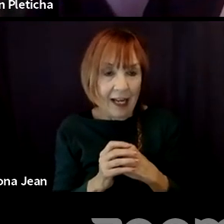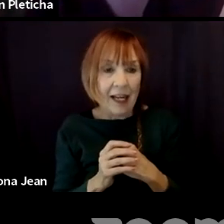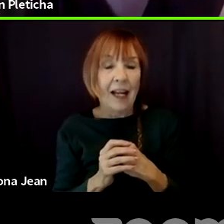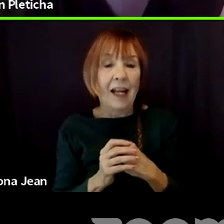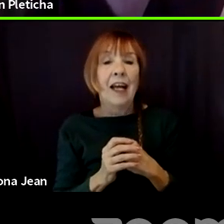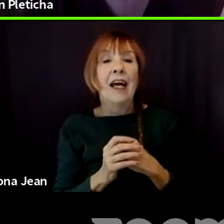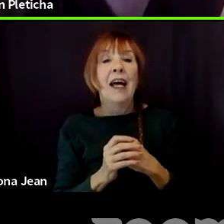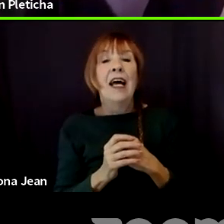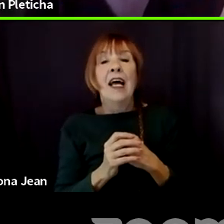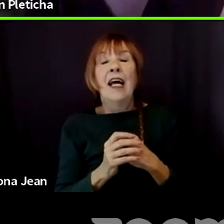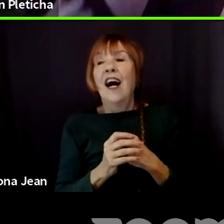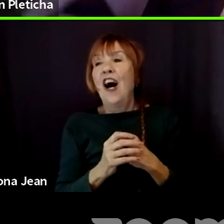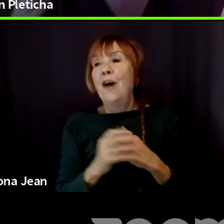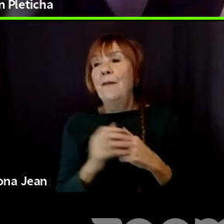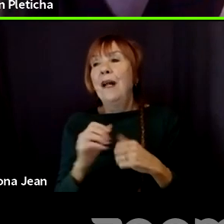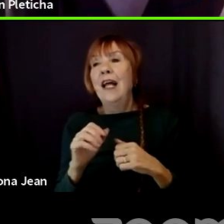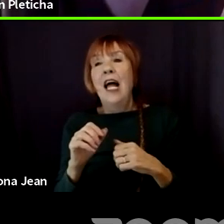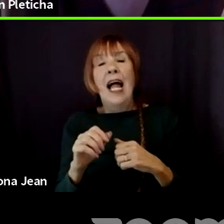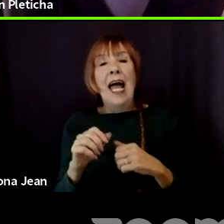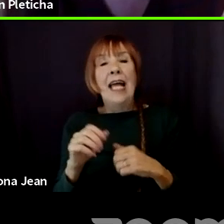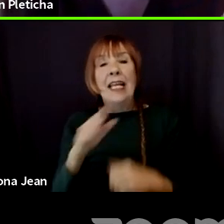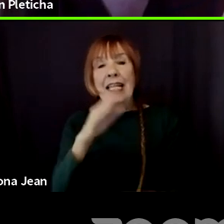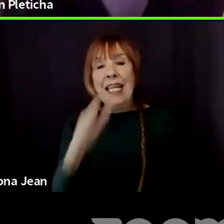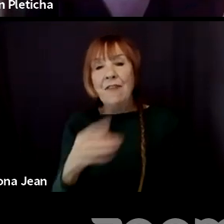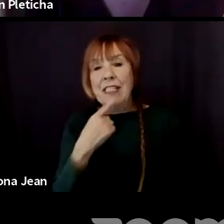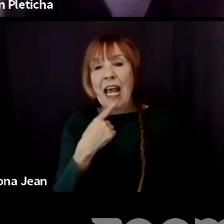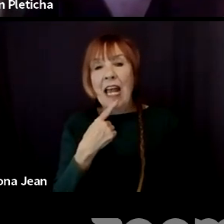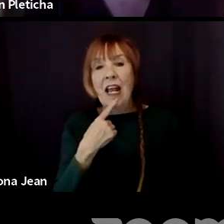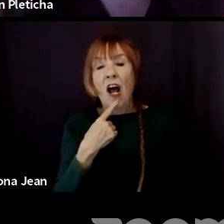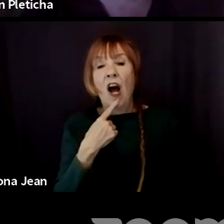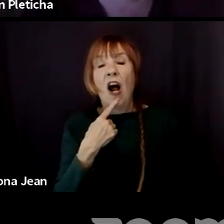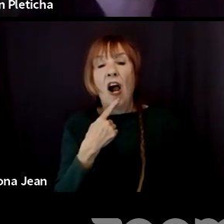don't work, if something is not-- Meghan, that's good for life.